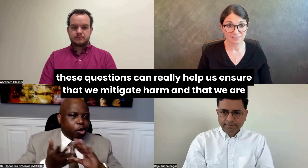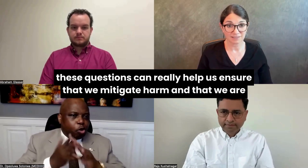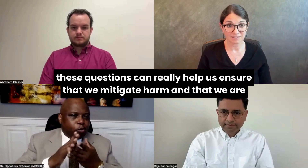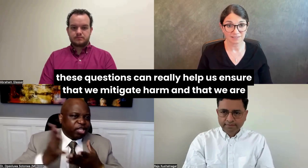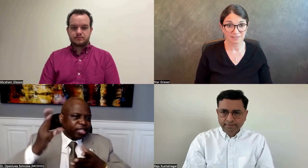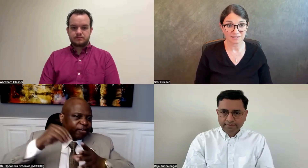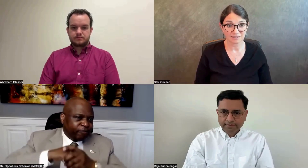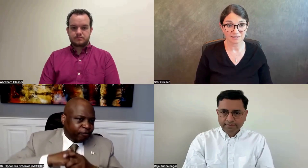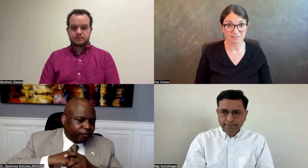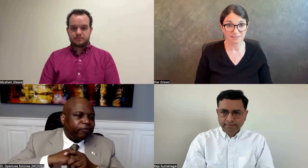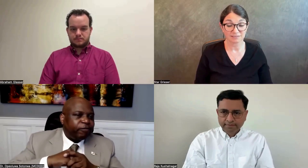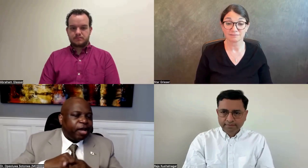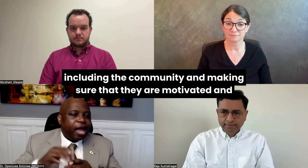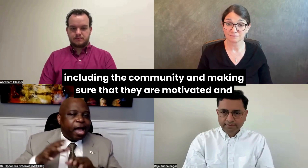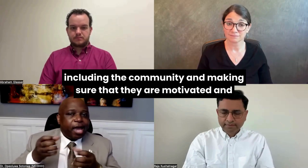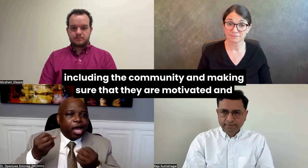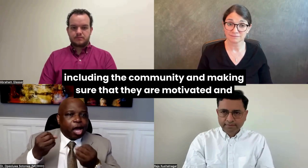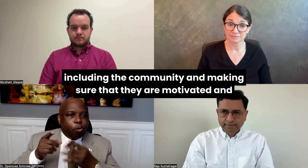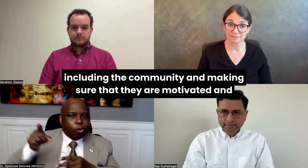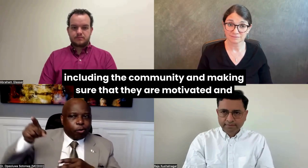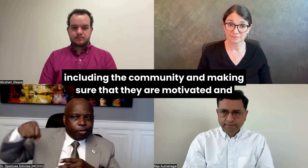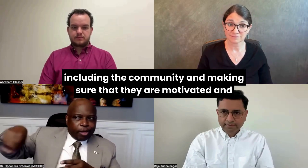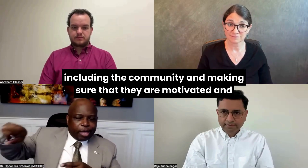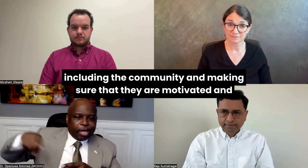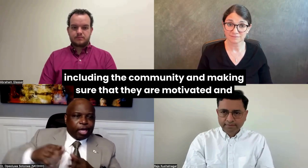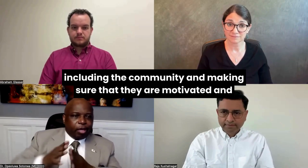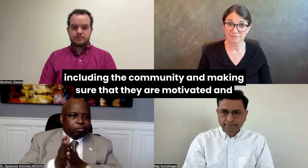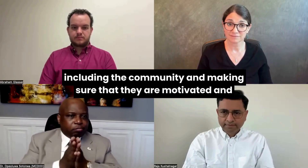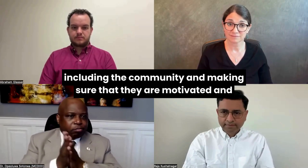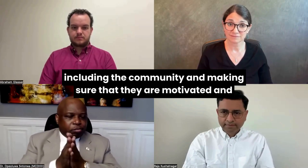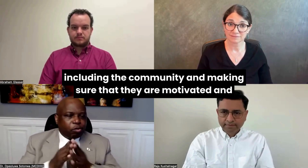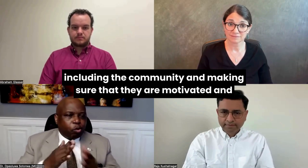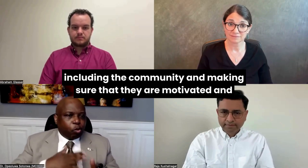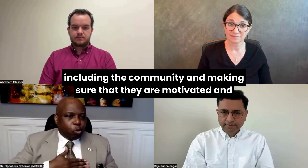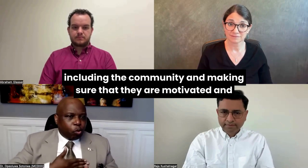including the community and making sure that they are motivated and